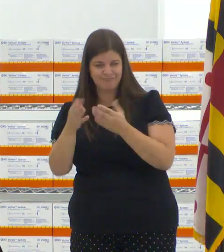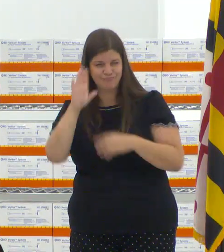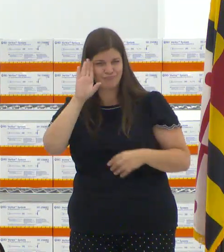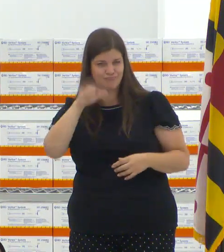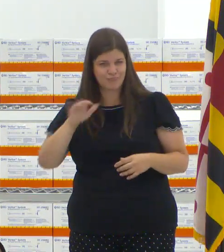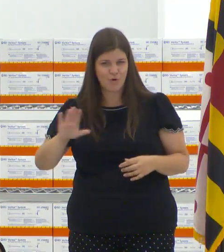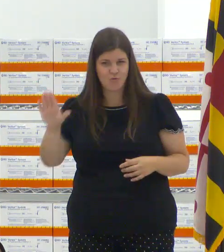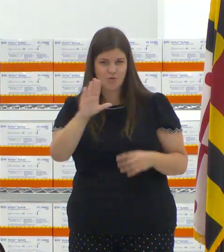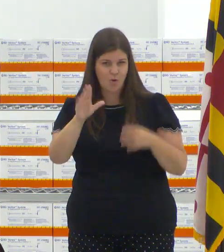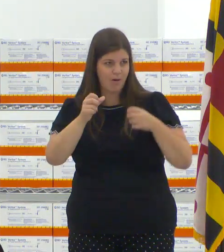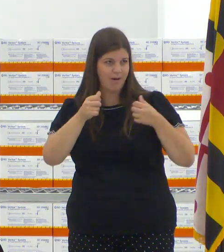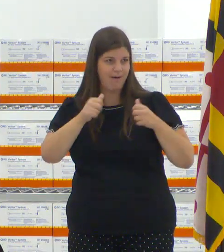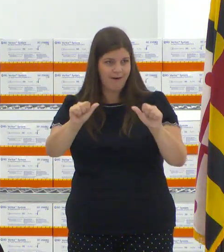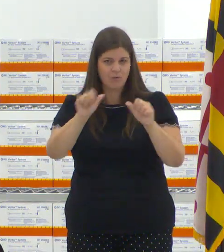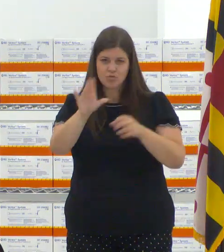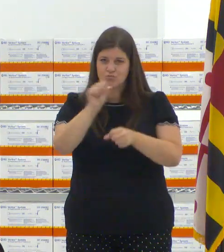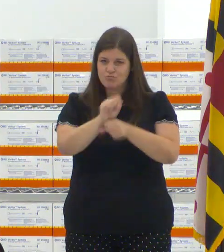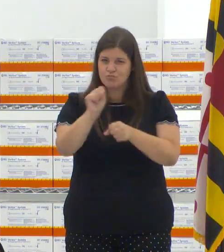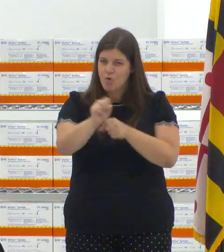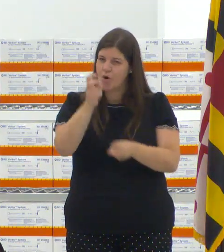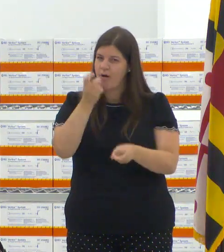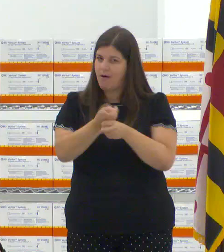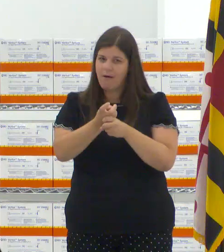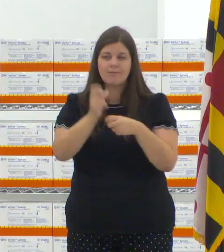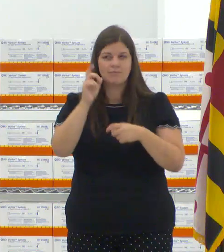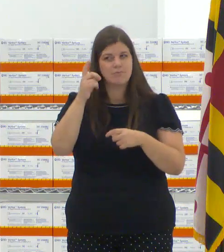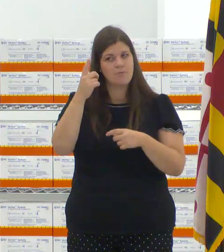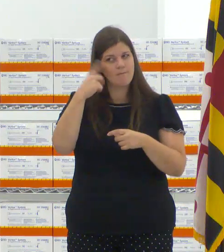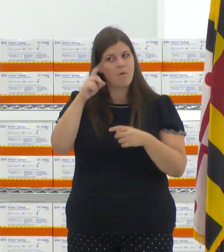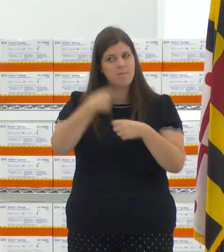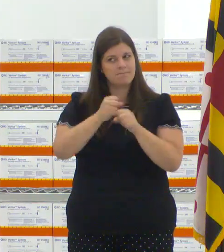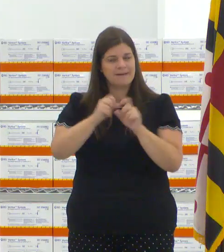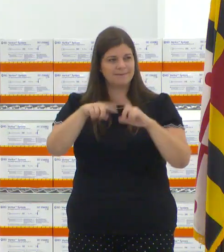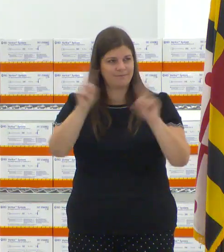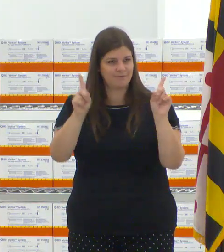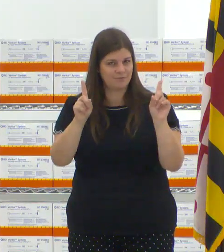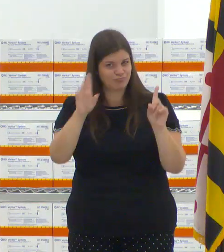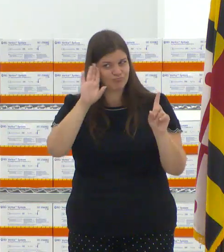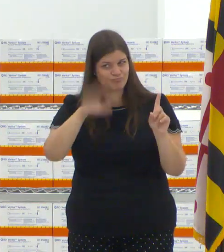I know that BD CEO Tom Polen is proud to be a Maryland native, grew up in